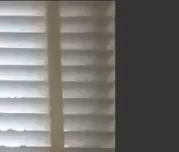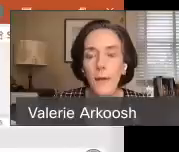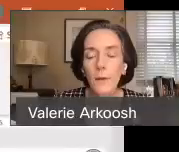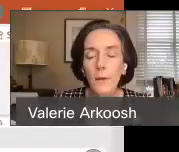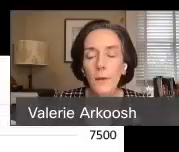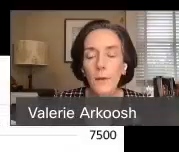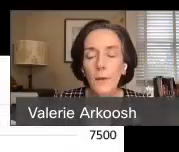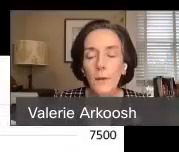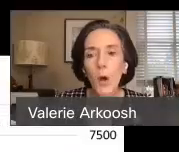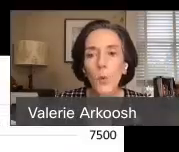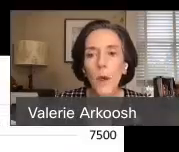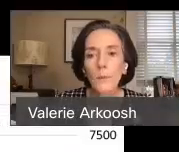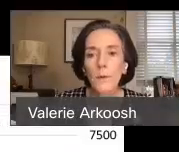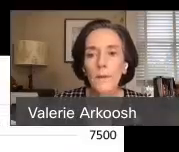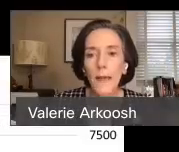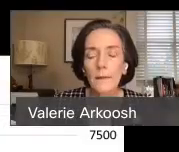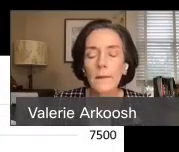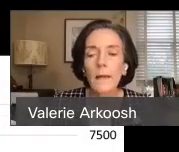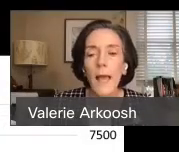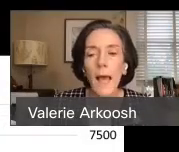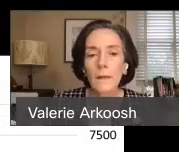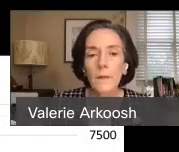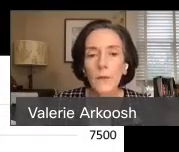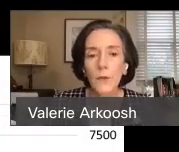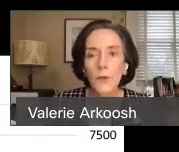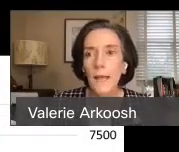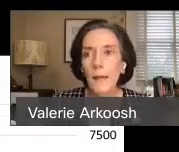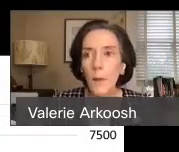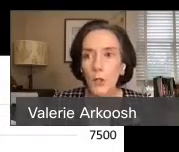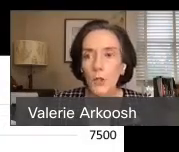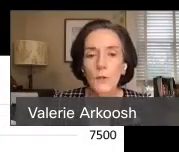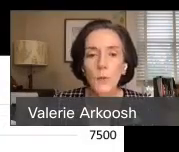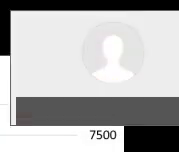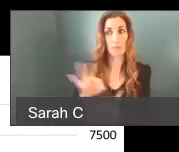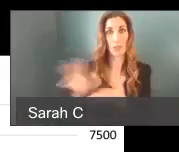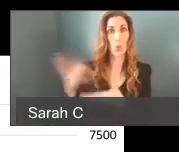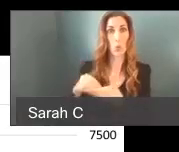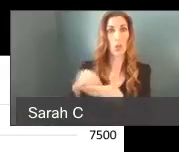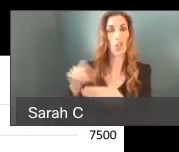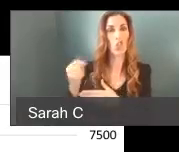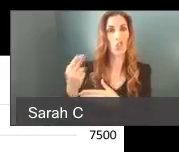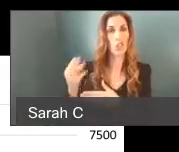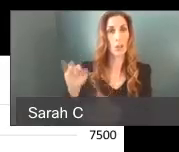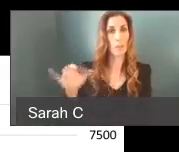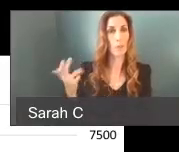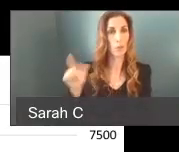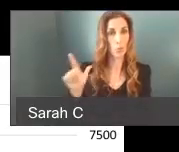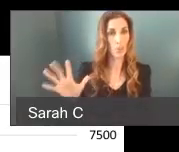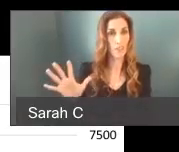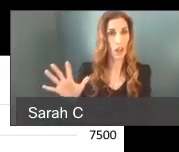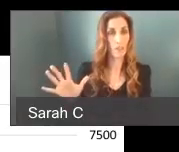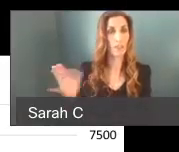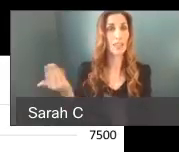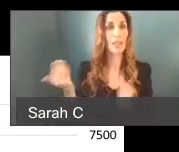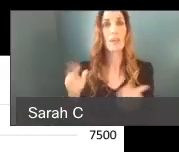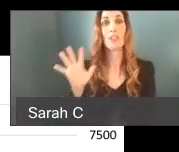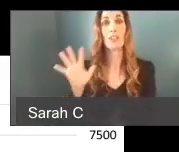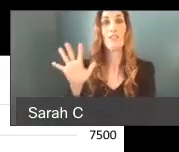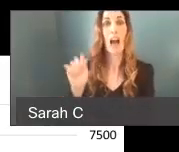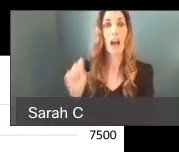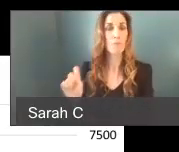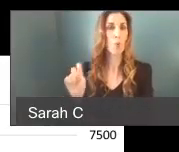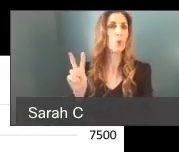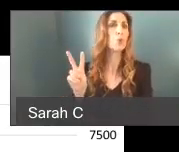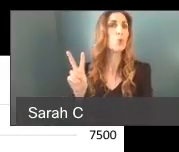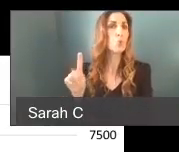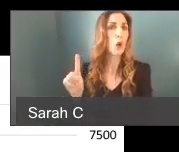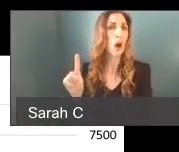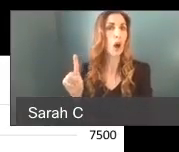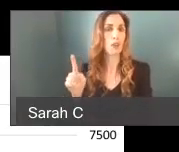now 6.01% as of Thursday, March the 25th, compared with 5.21% as of Thursday, March